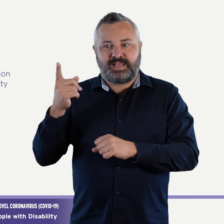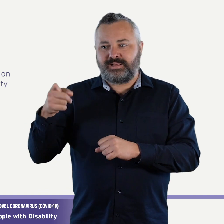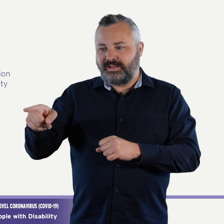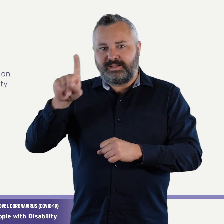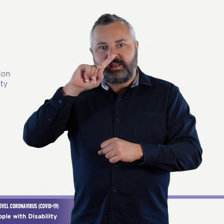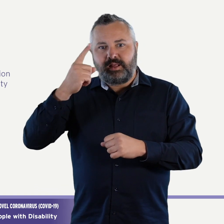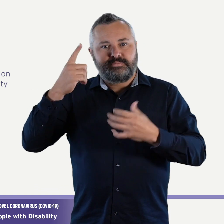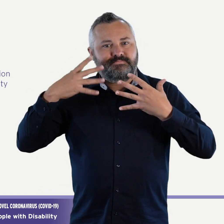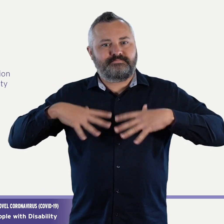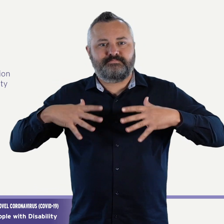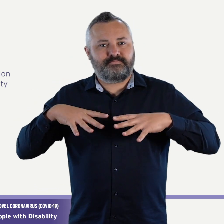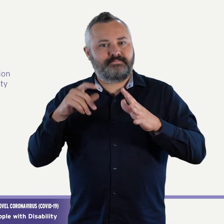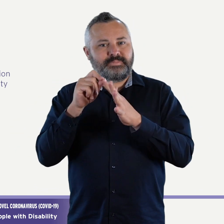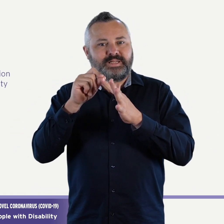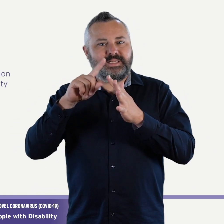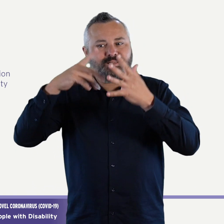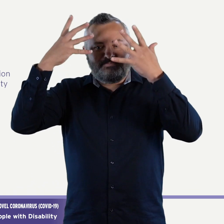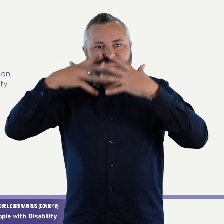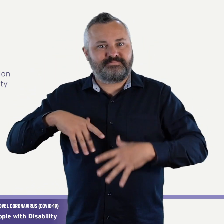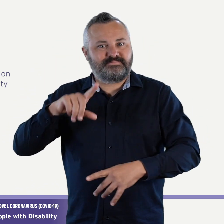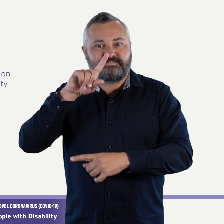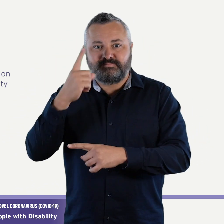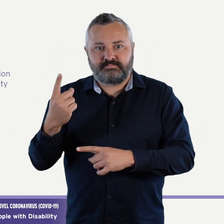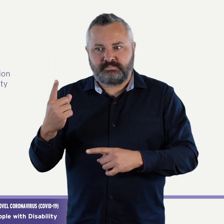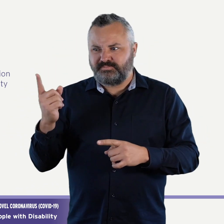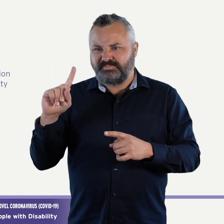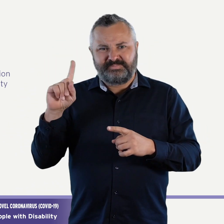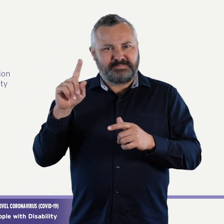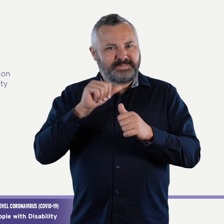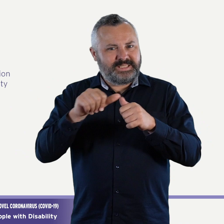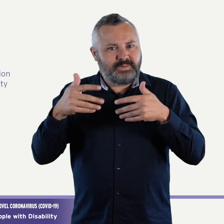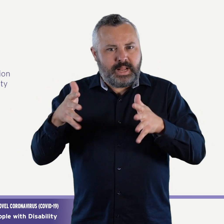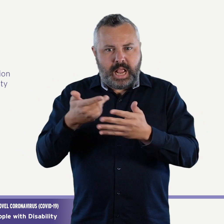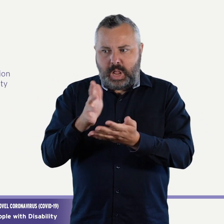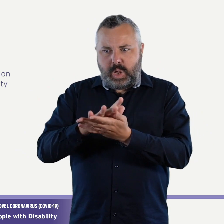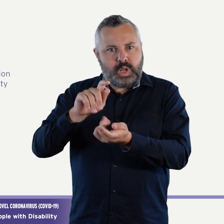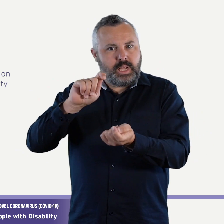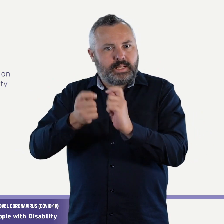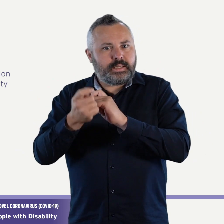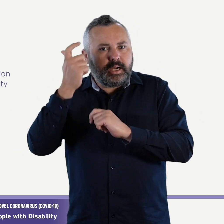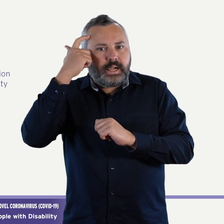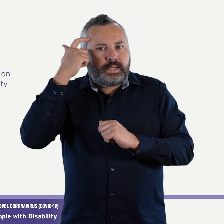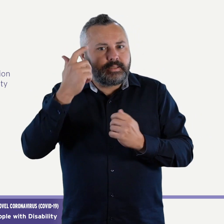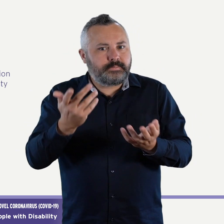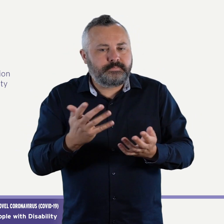cannot wear PPE or comply with requirements to wear PPE.